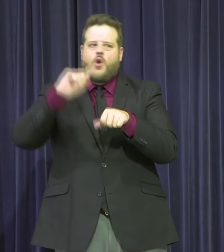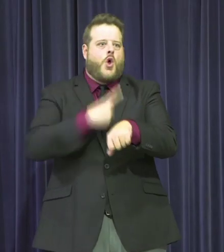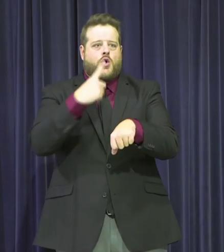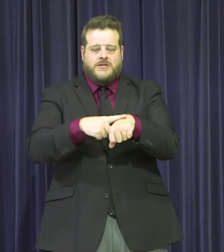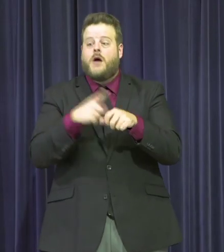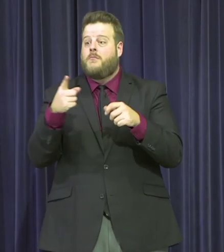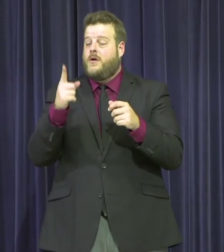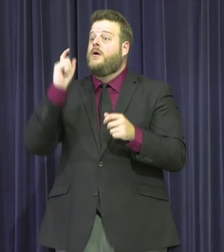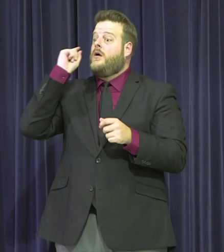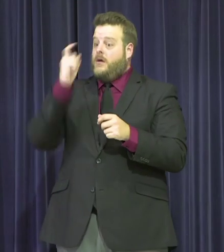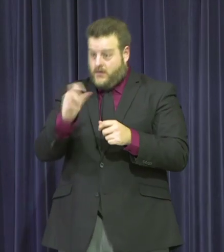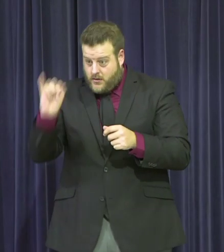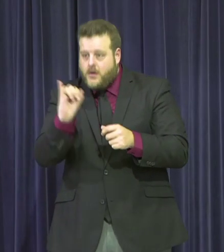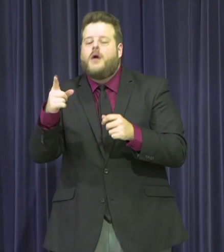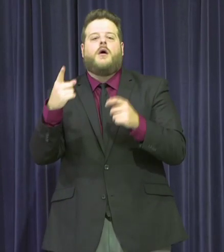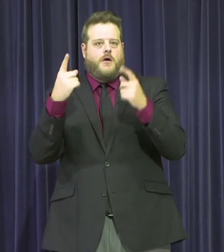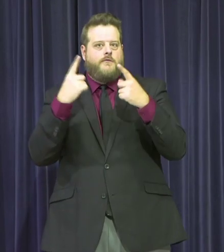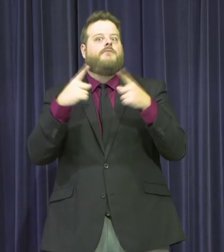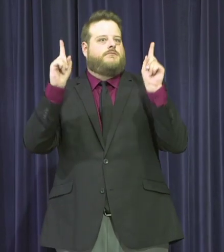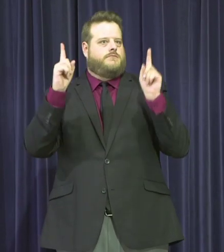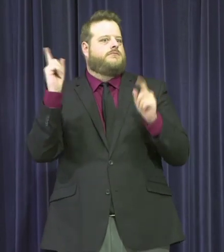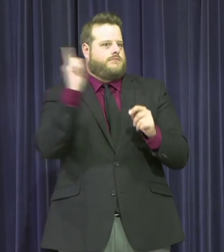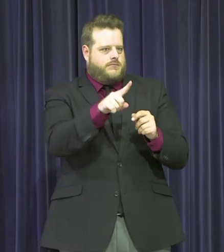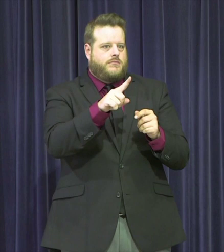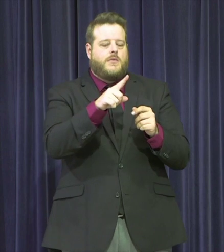Unfortunately, got their mammogram and found something on it.